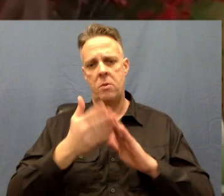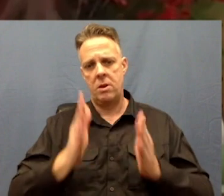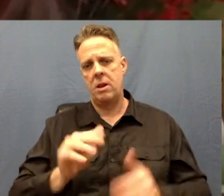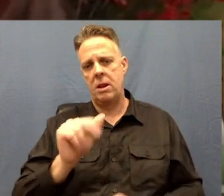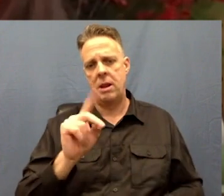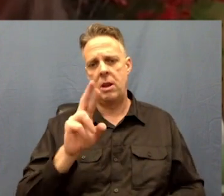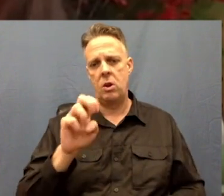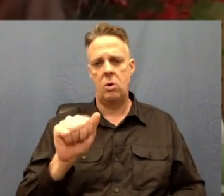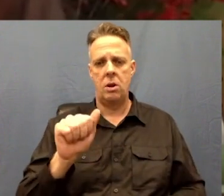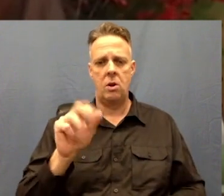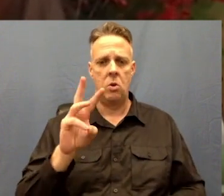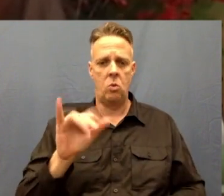MODERATOR, ANDREA WILLIAMS, AS WELL AS CIVIC LIFE